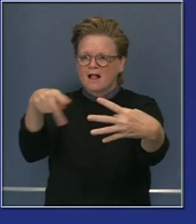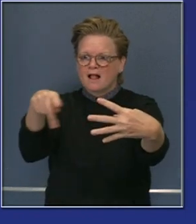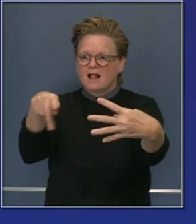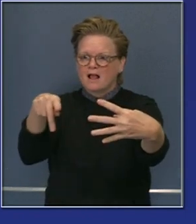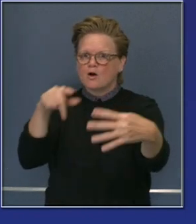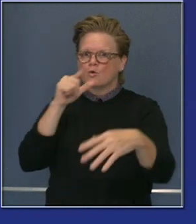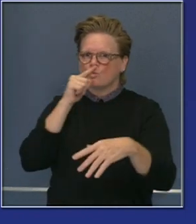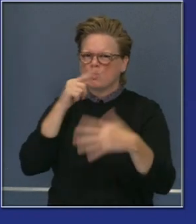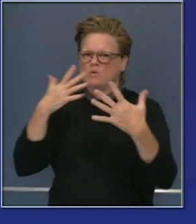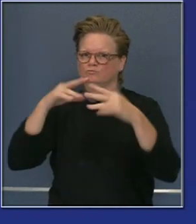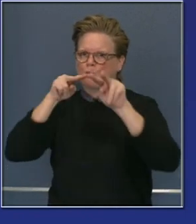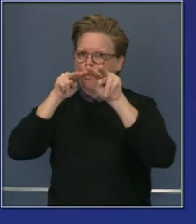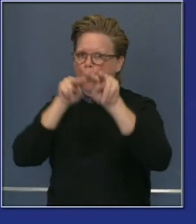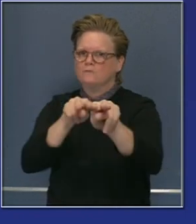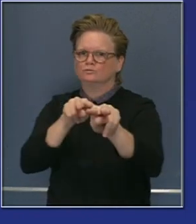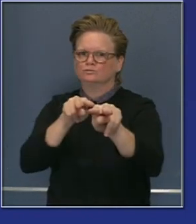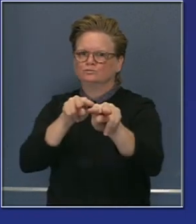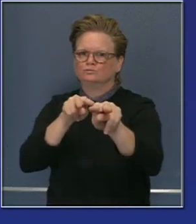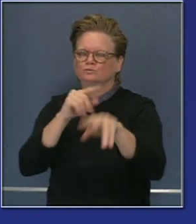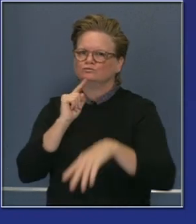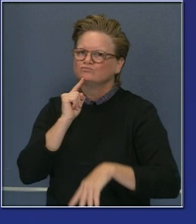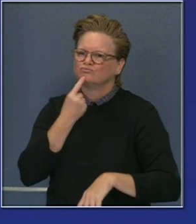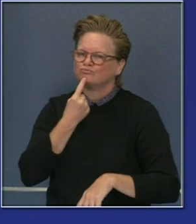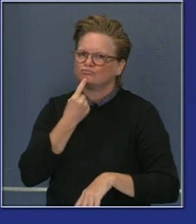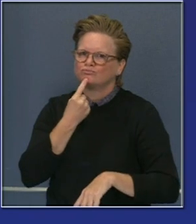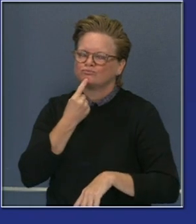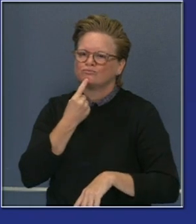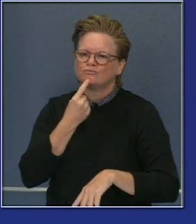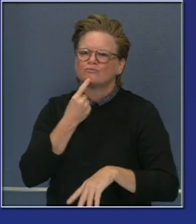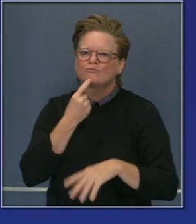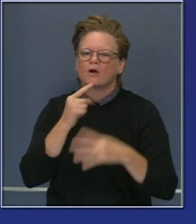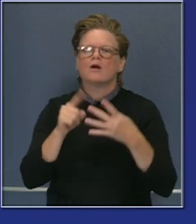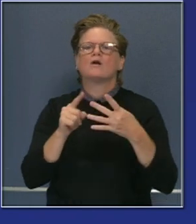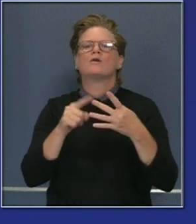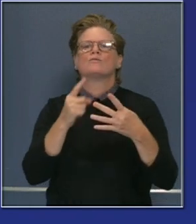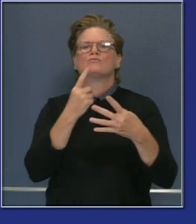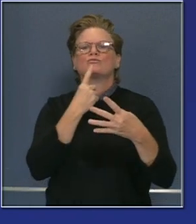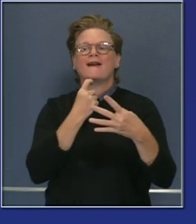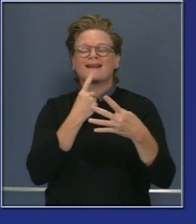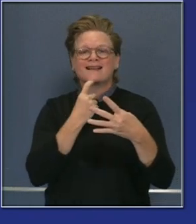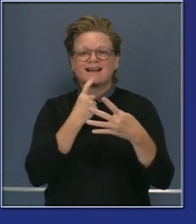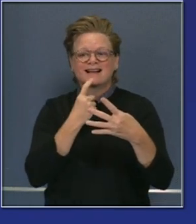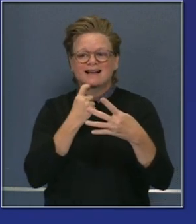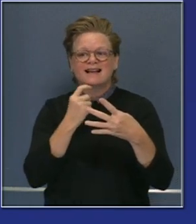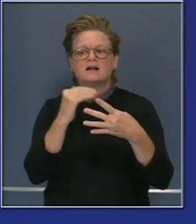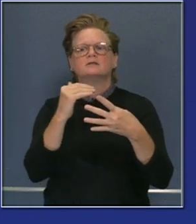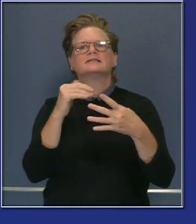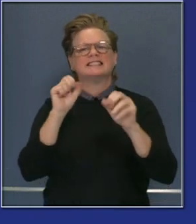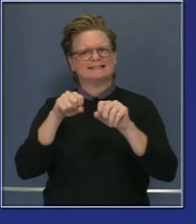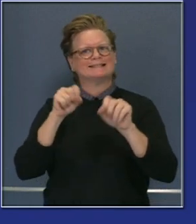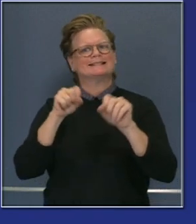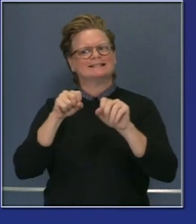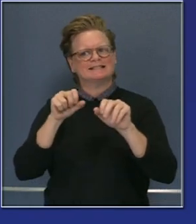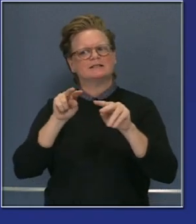PROBABLY WAS TO FIND AS THE OLD WATCHLIST. THE NEW SECTORS NOW THREE TIERS